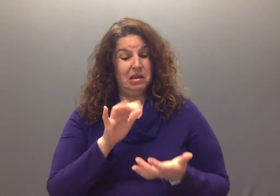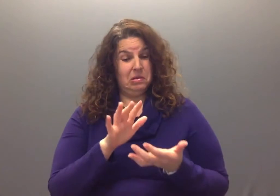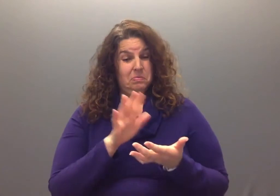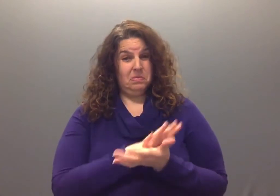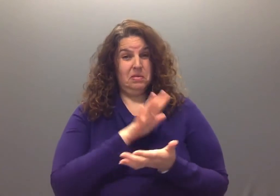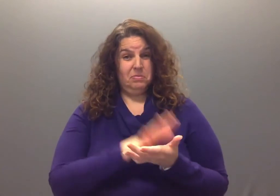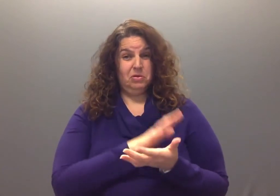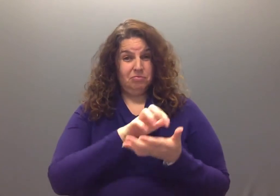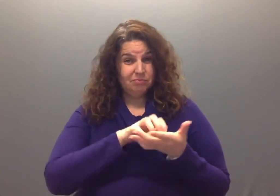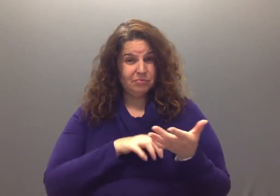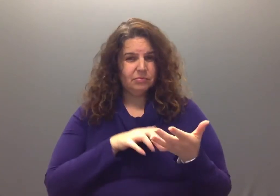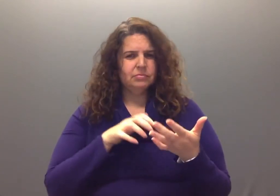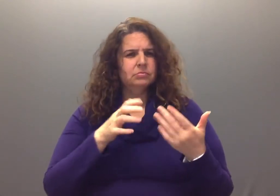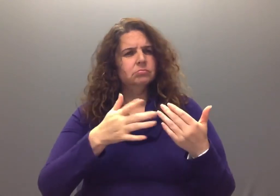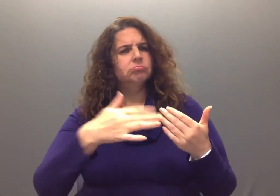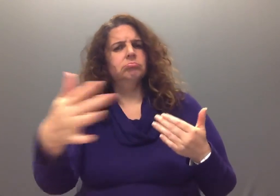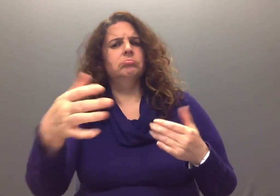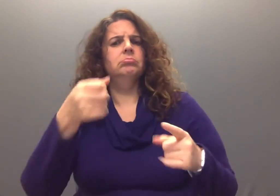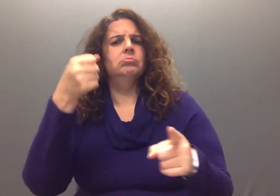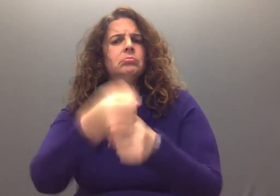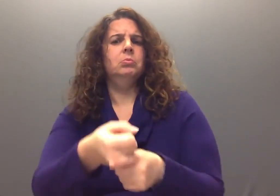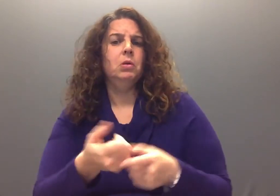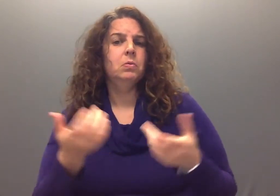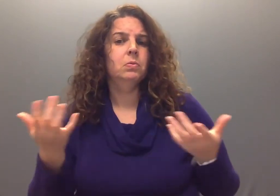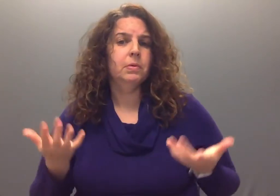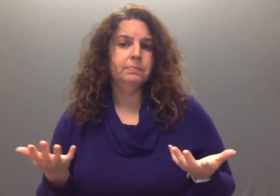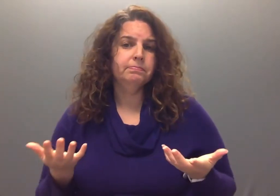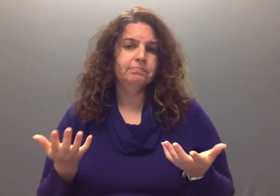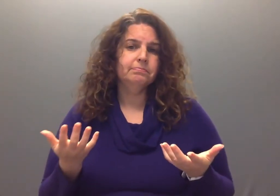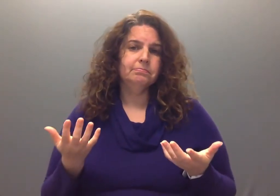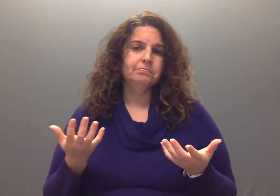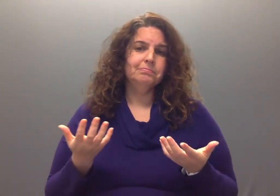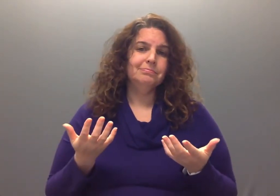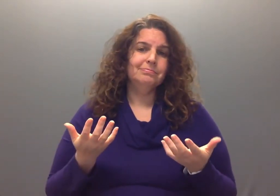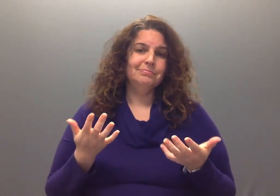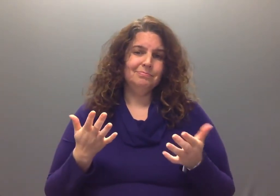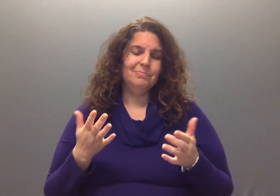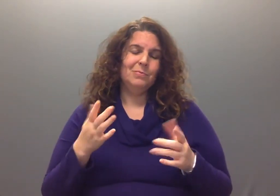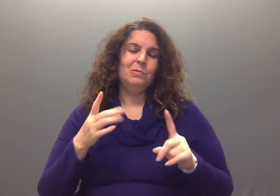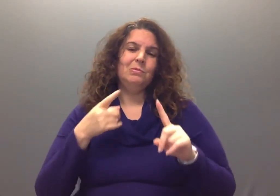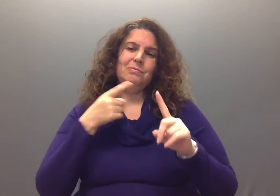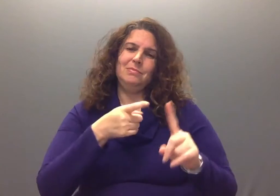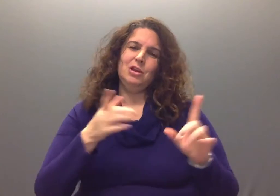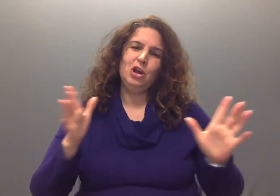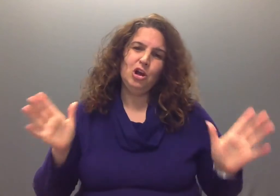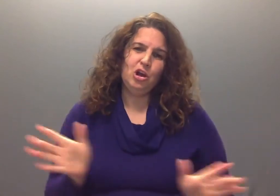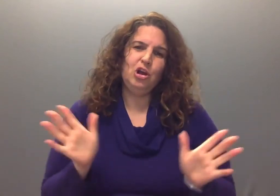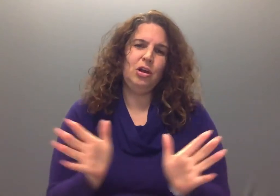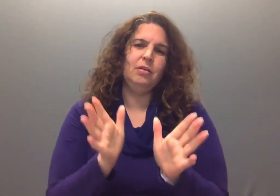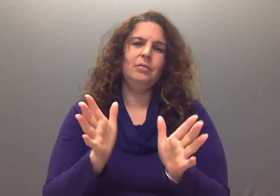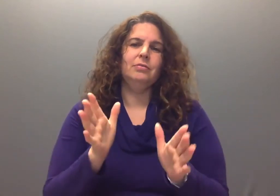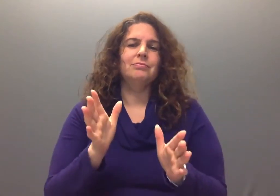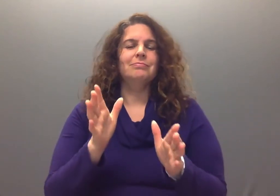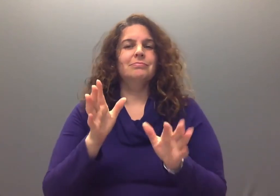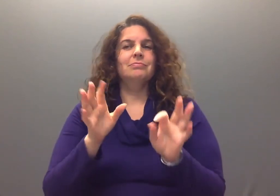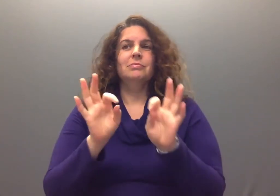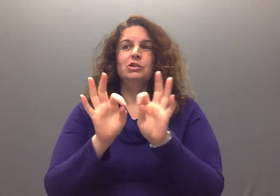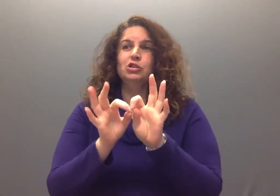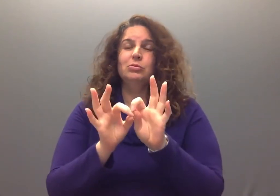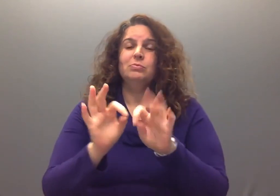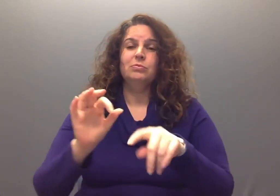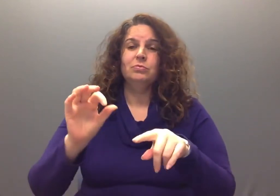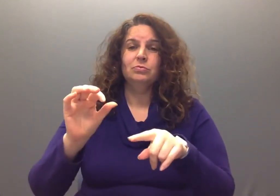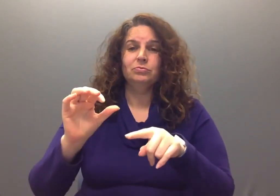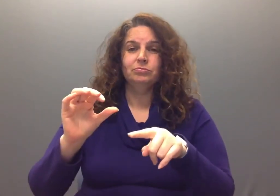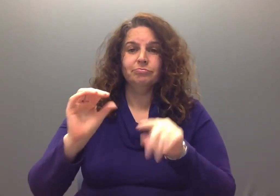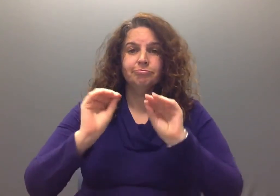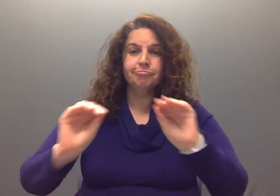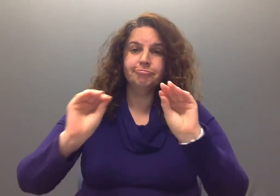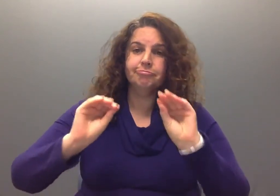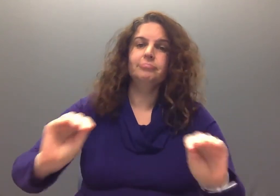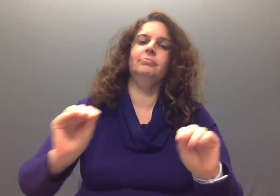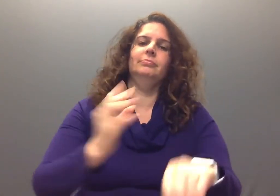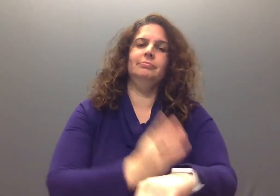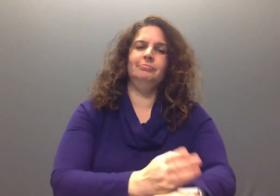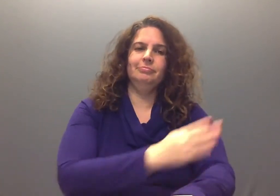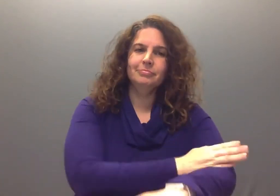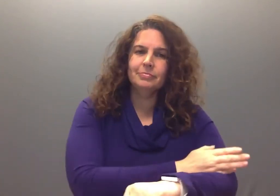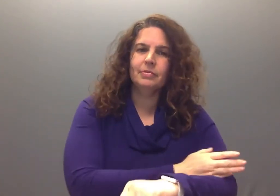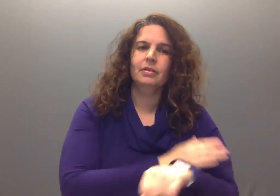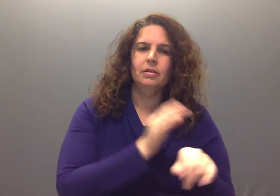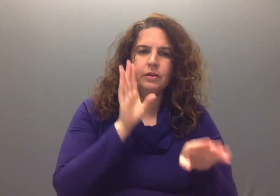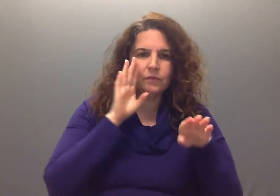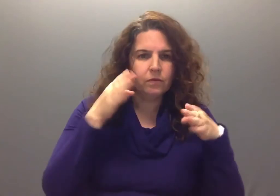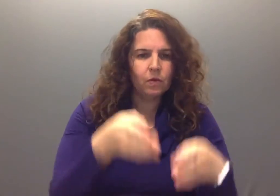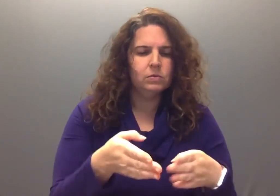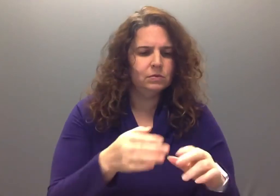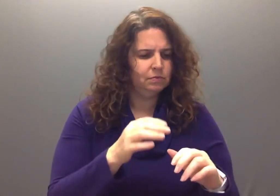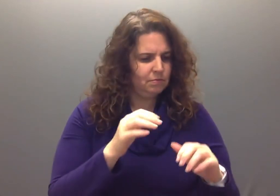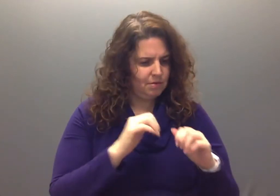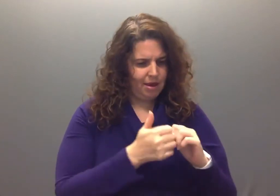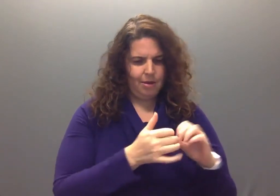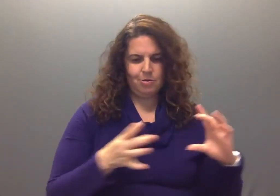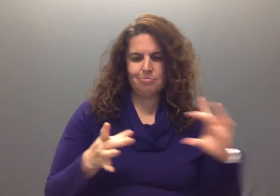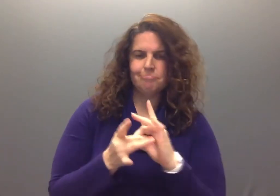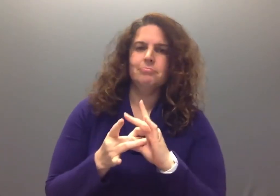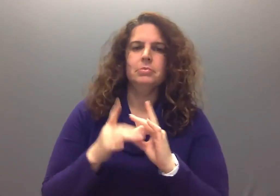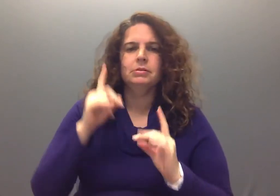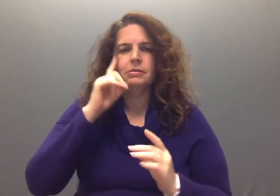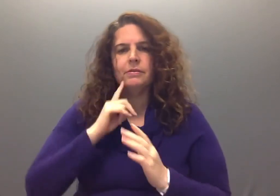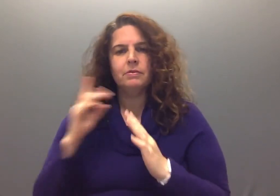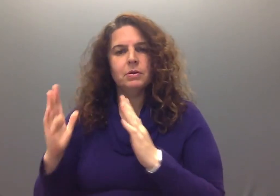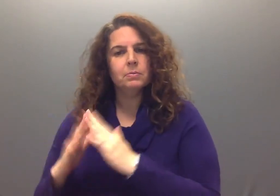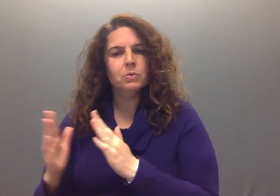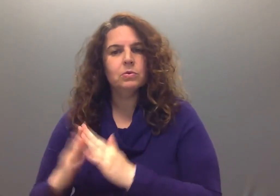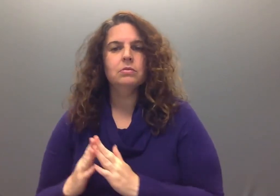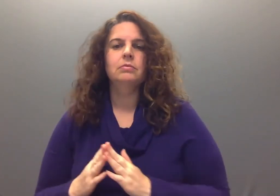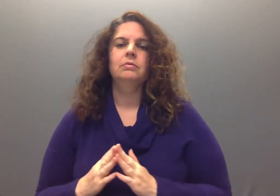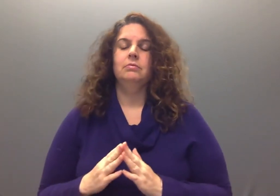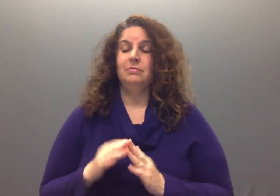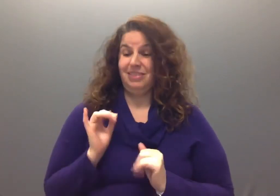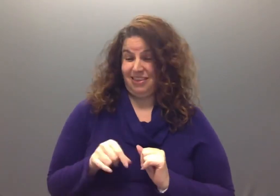This chapter aims to encourage interpreter educators to increase their emphasis on having their students create a stronger connection with the Deaf community.